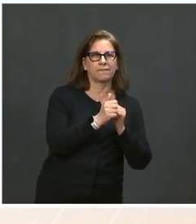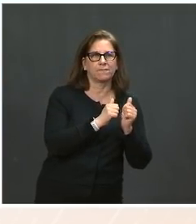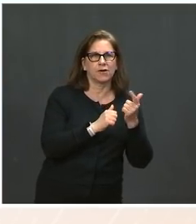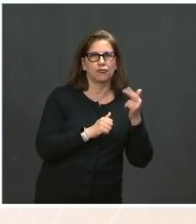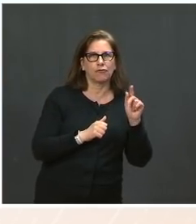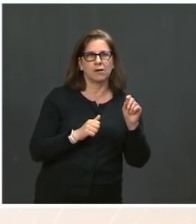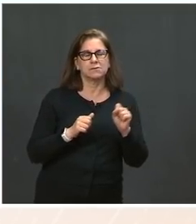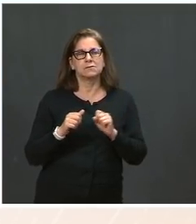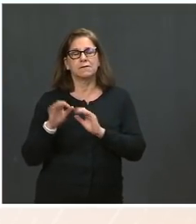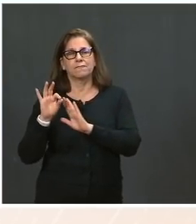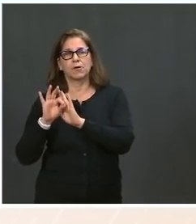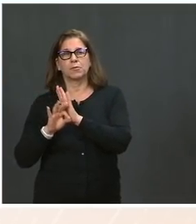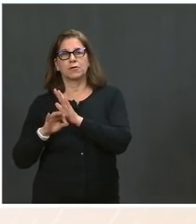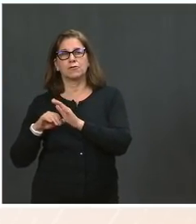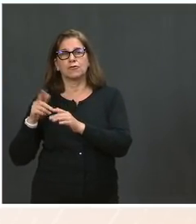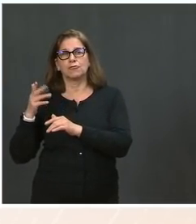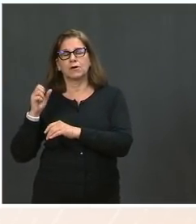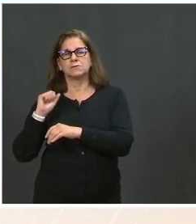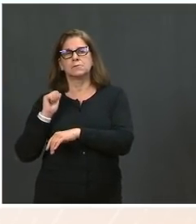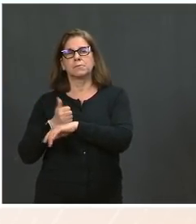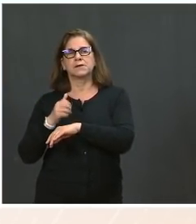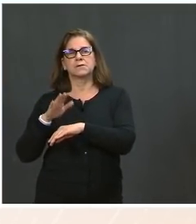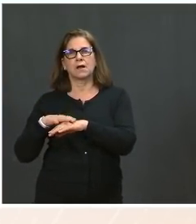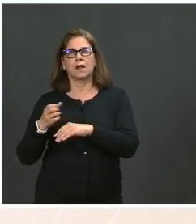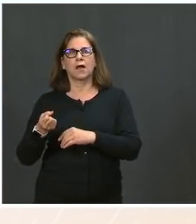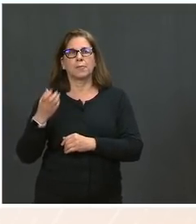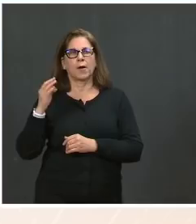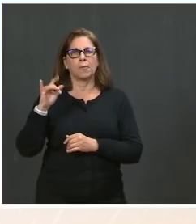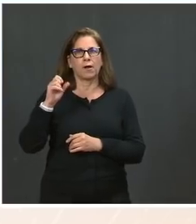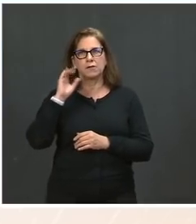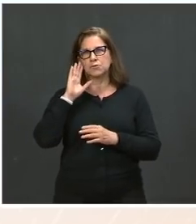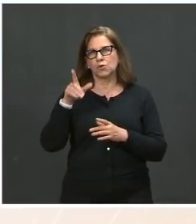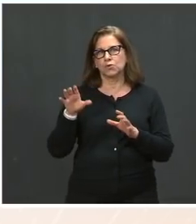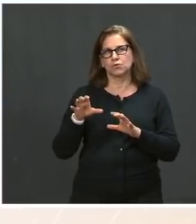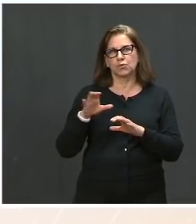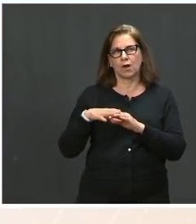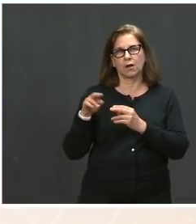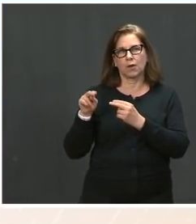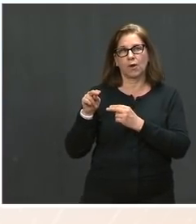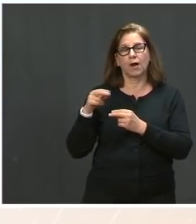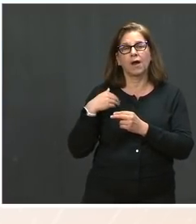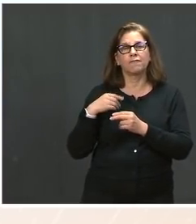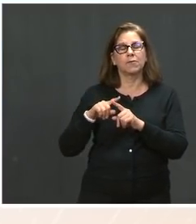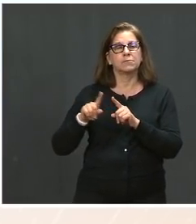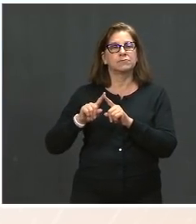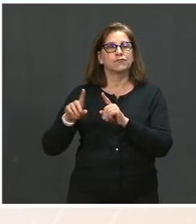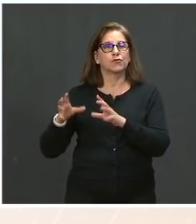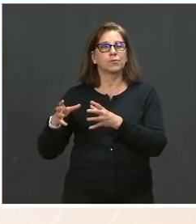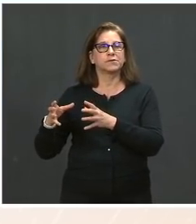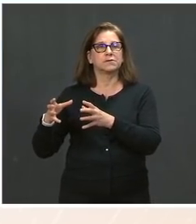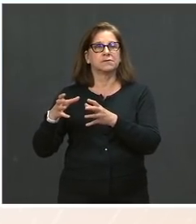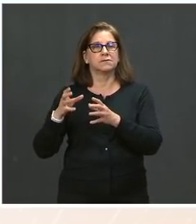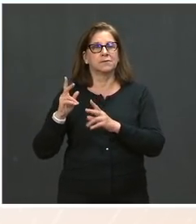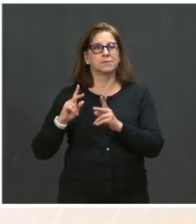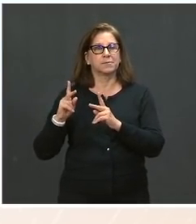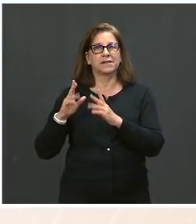like the number of miles of an interstate highway or a population in a given urban area. Most of our existing transportation